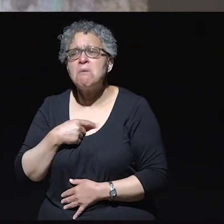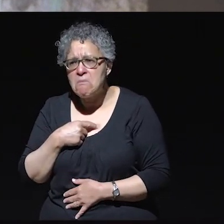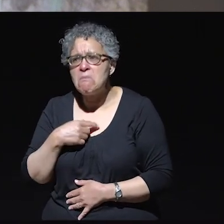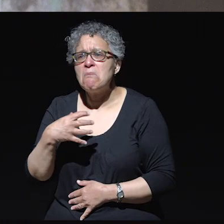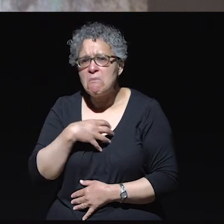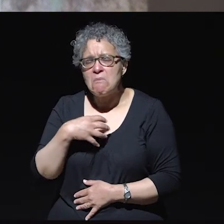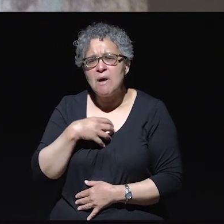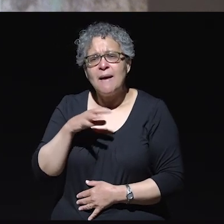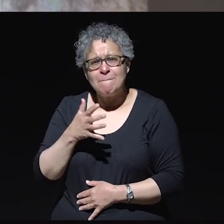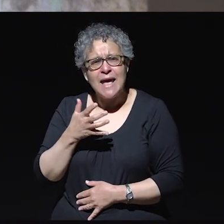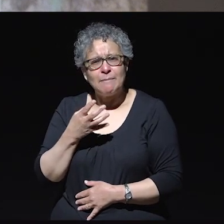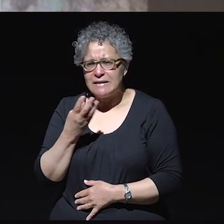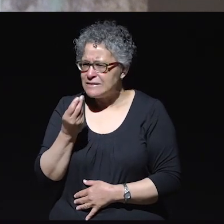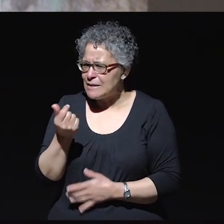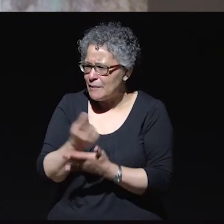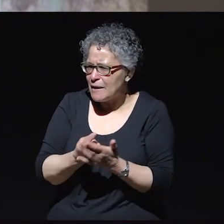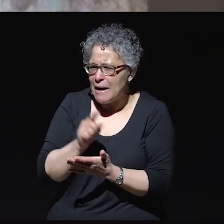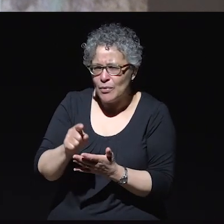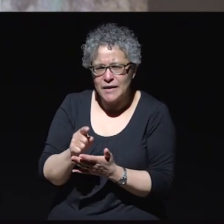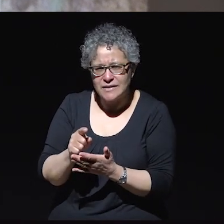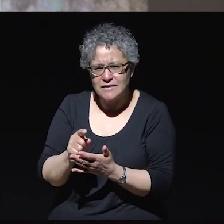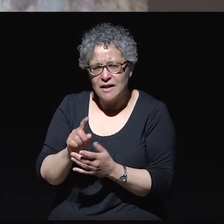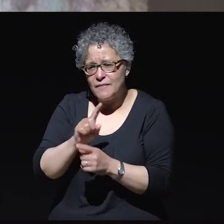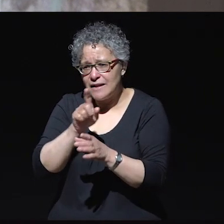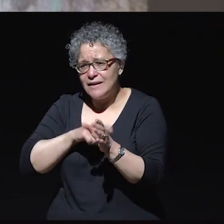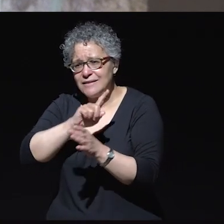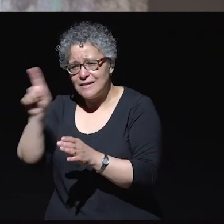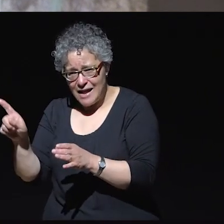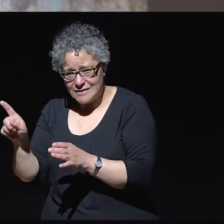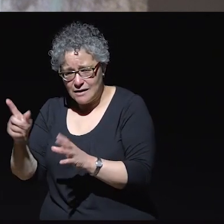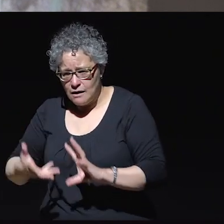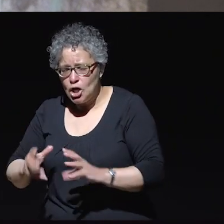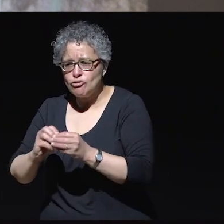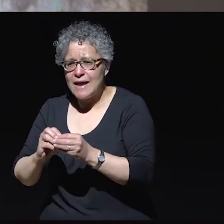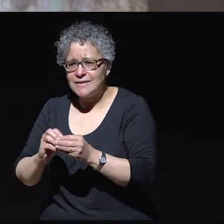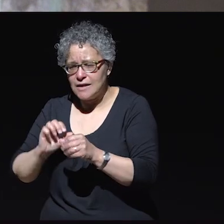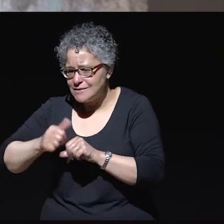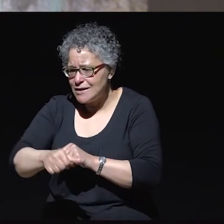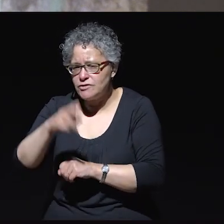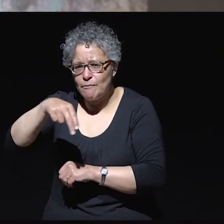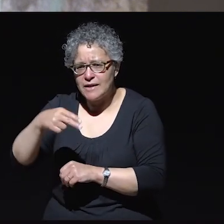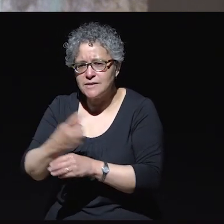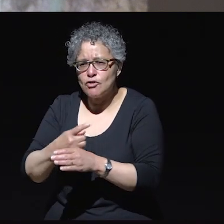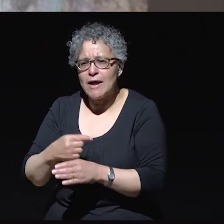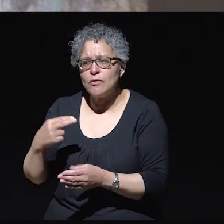and within years of course, creates a whole series around 'The Blue Girl', and, in fact, although not completed,